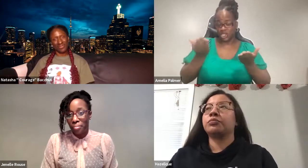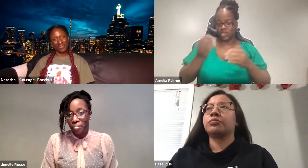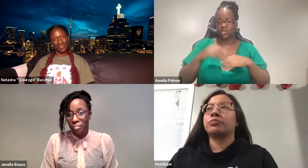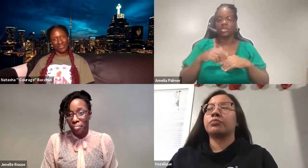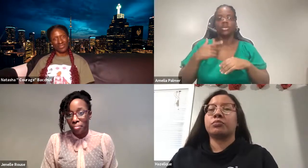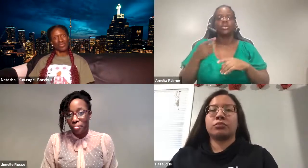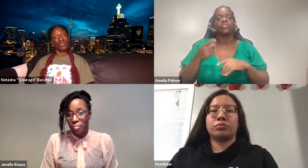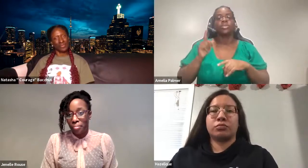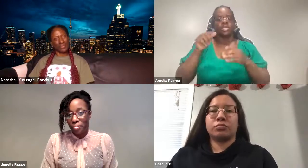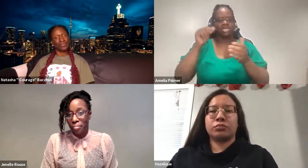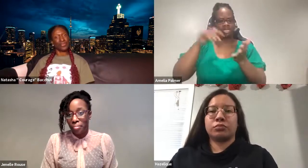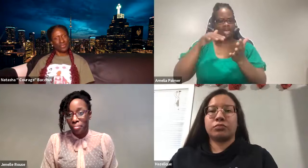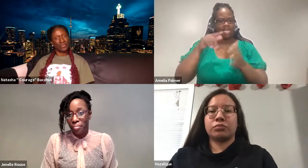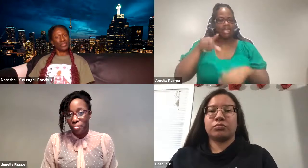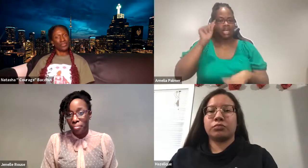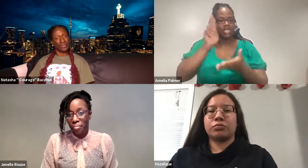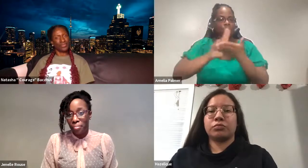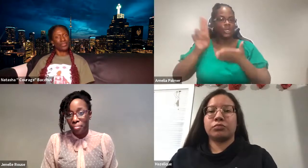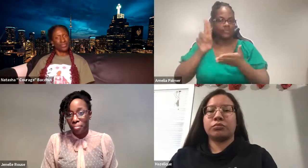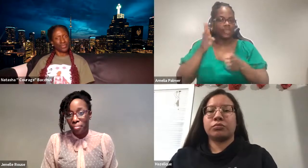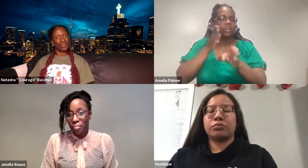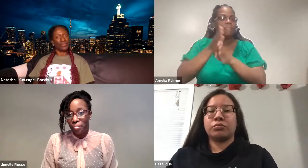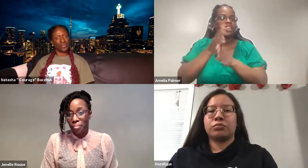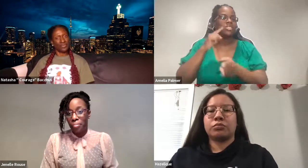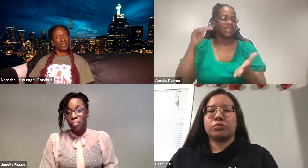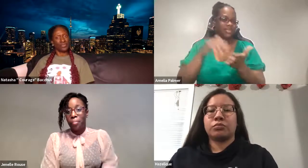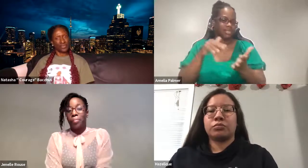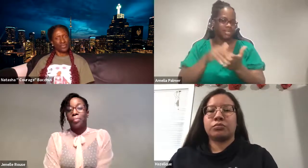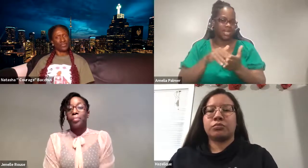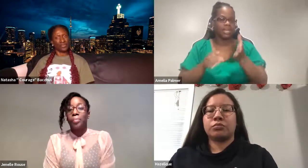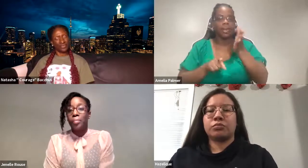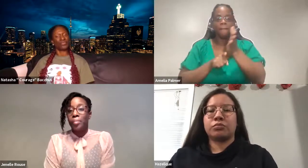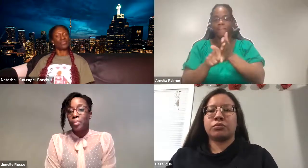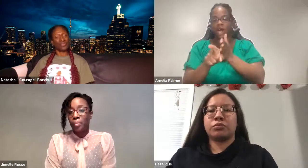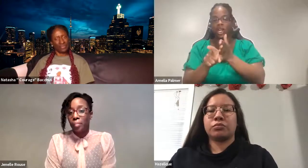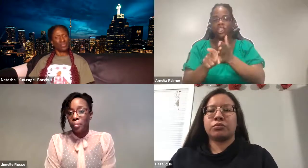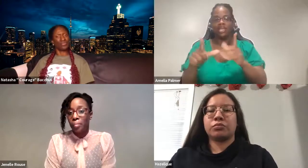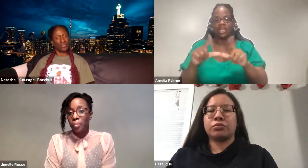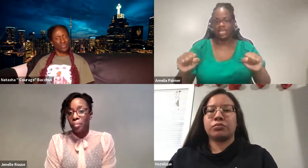so again i'm from hamilton and i studied at gallaudet university with a major in Deaf